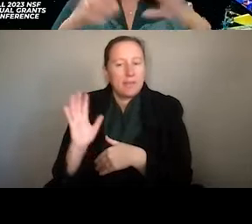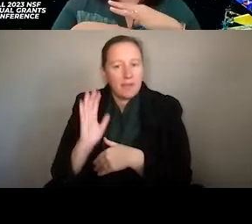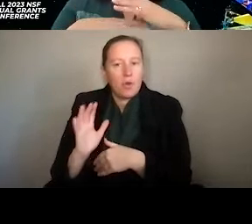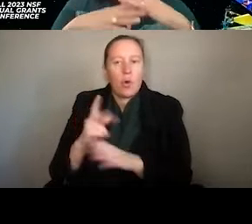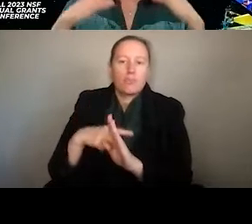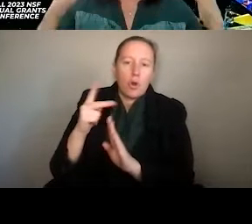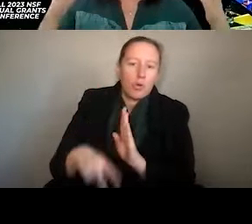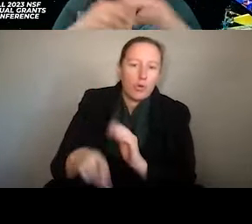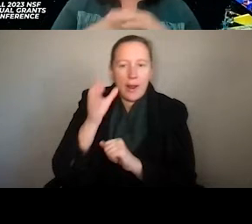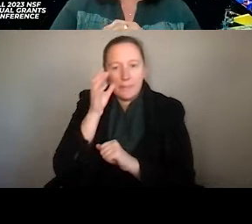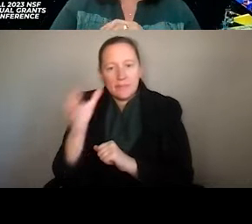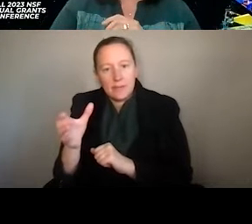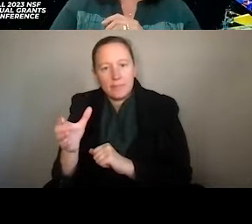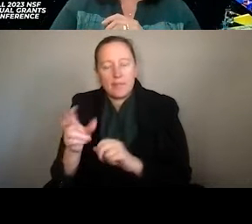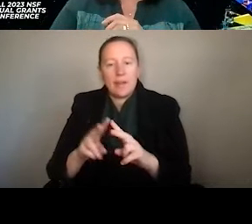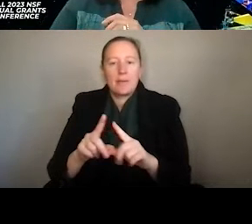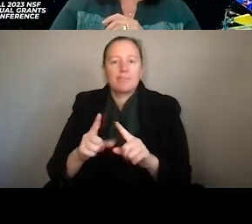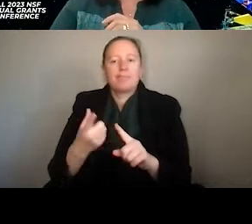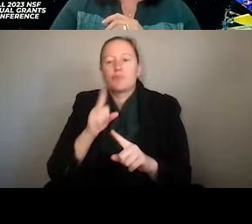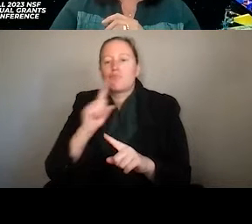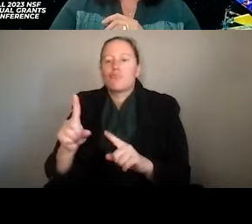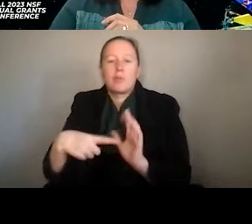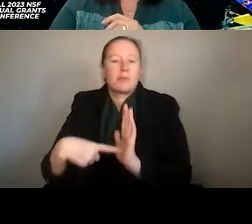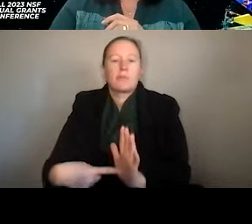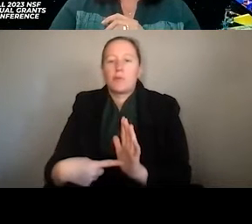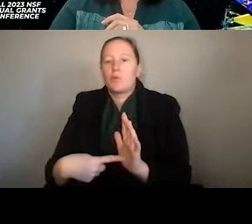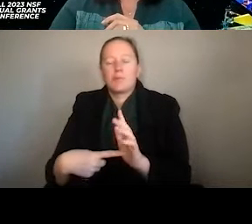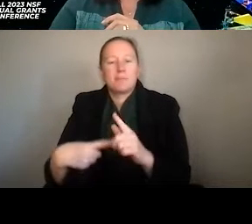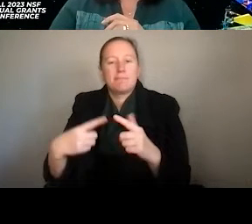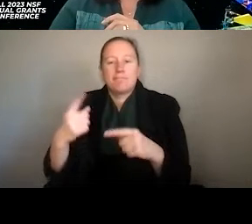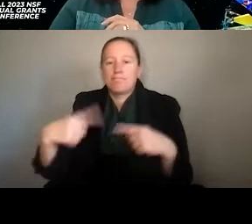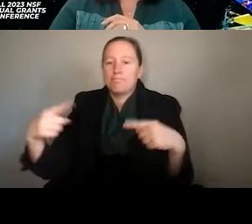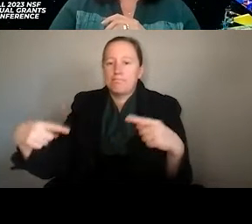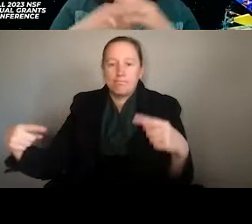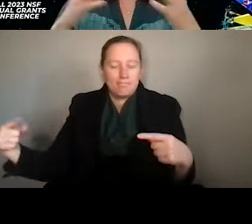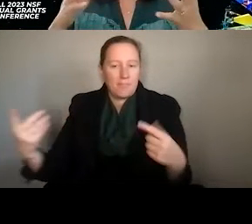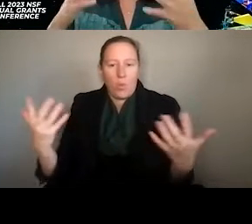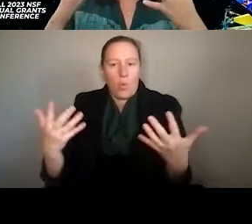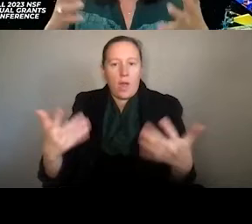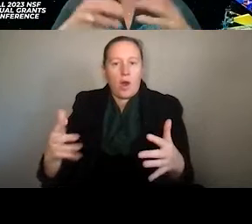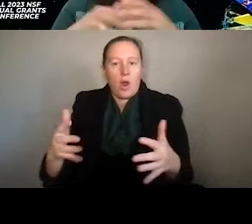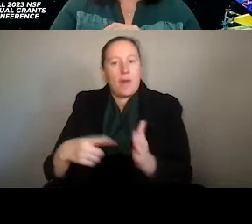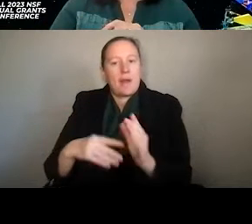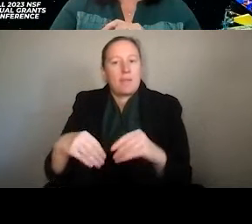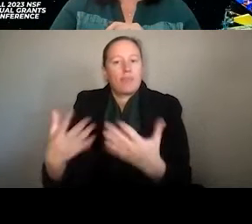It has very different tools to search and find out